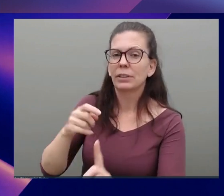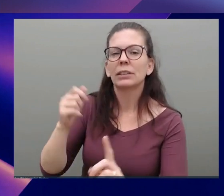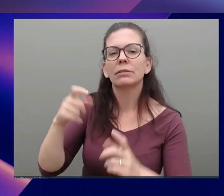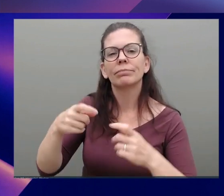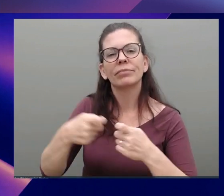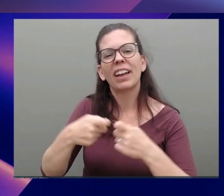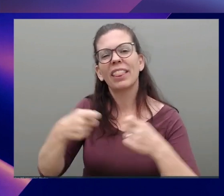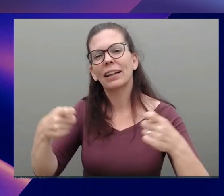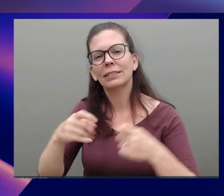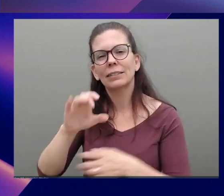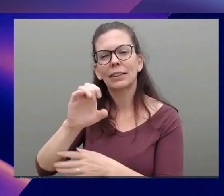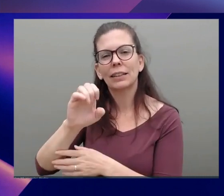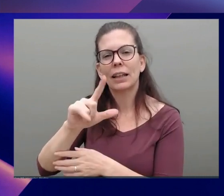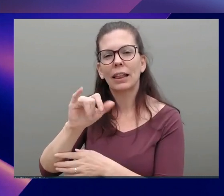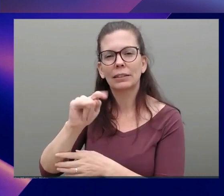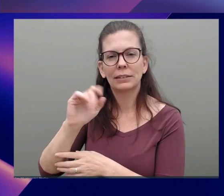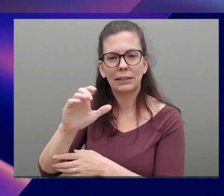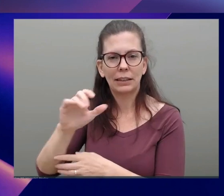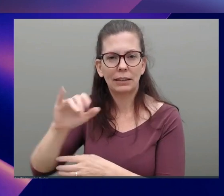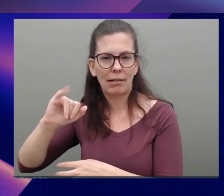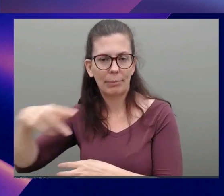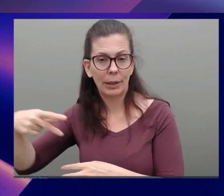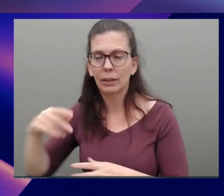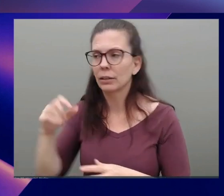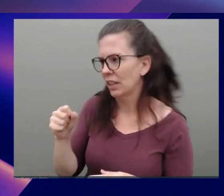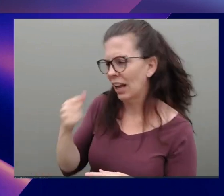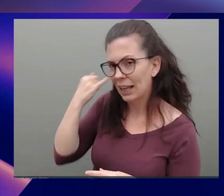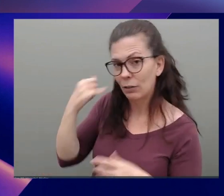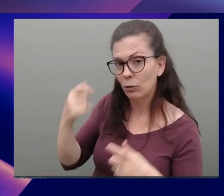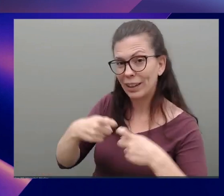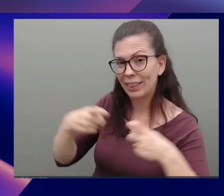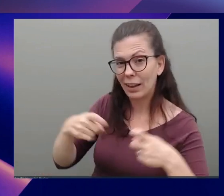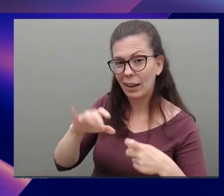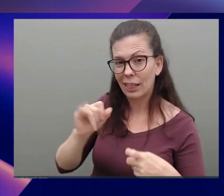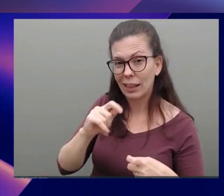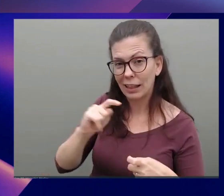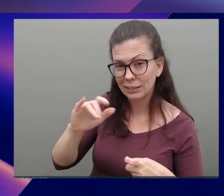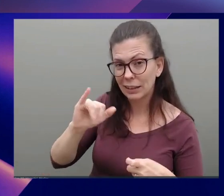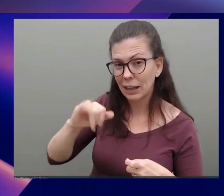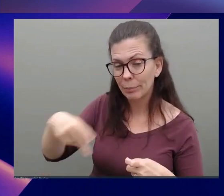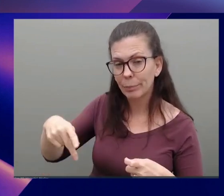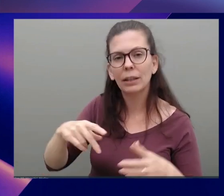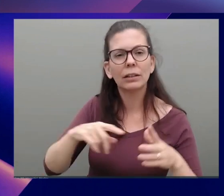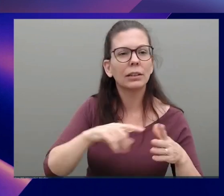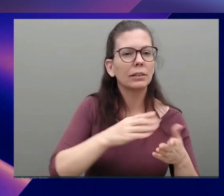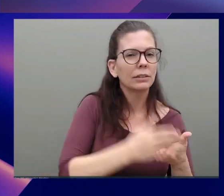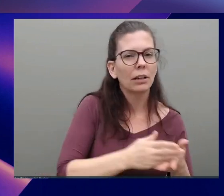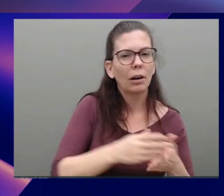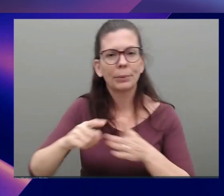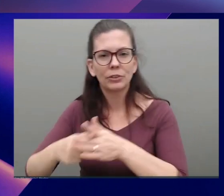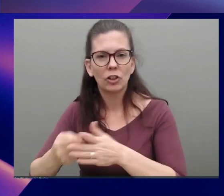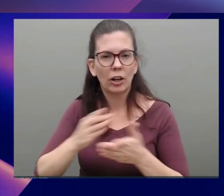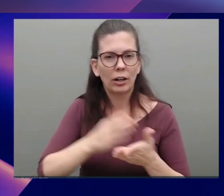The elastic IP address, if we perform, and you mentioned stop, start instances and so forth, and I think that was episode two? Yes. - Episode two